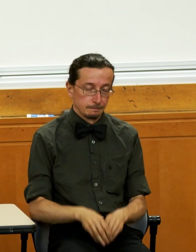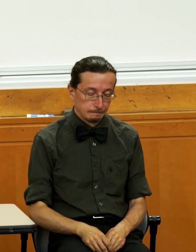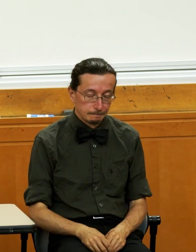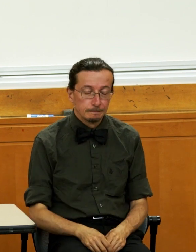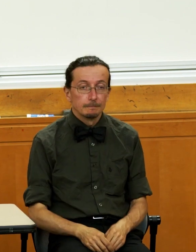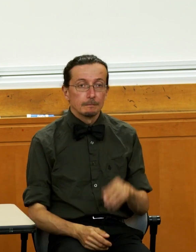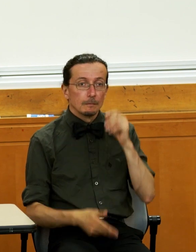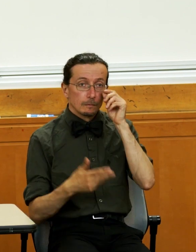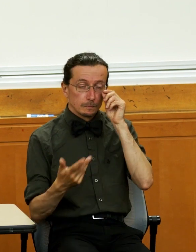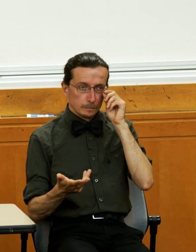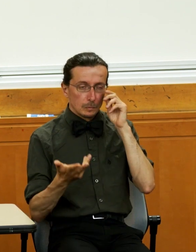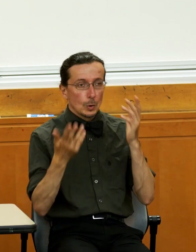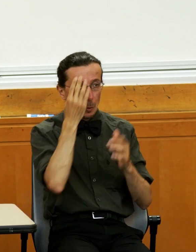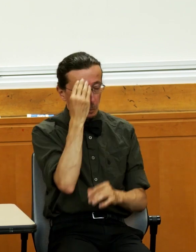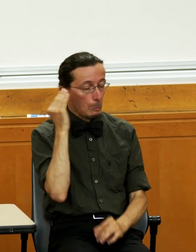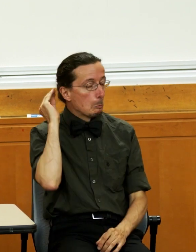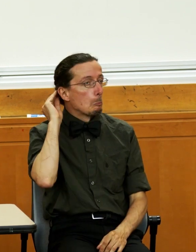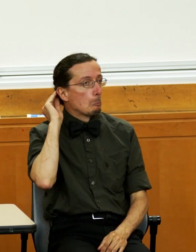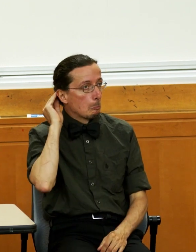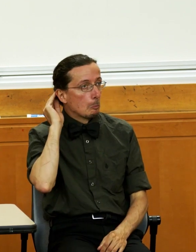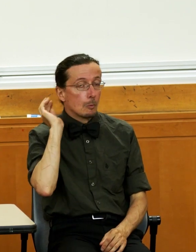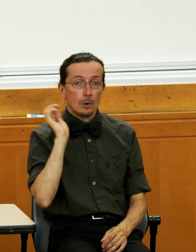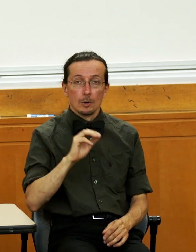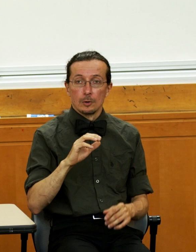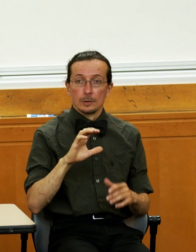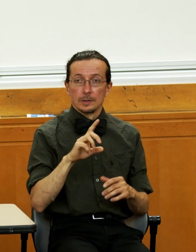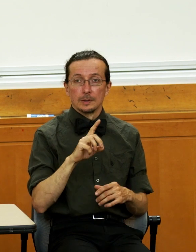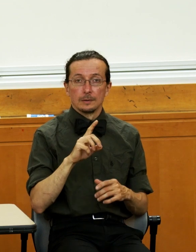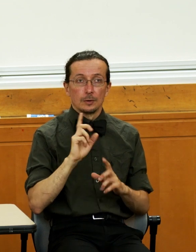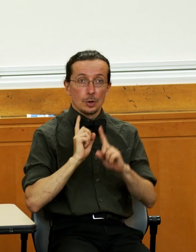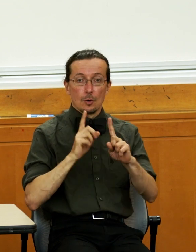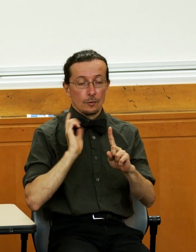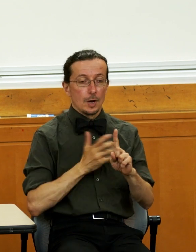With that in mind, the goal of the “Reclaiming Disability Justice” symposium was to directly